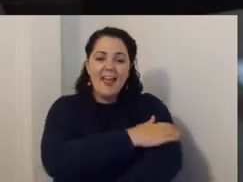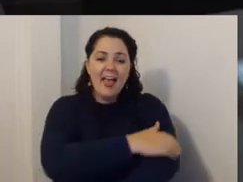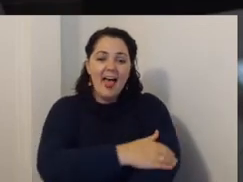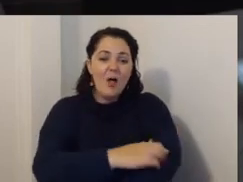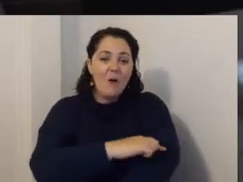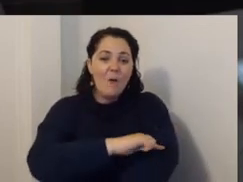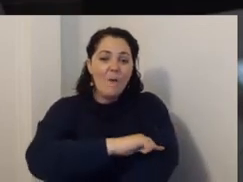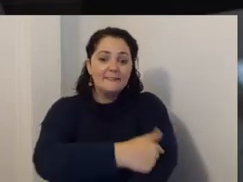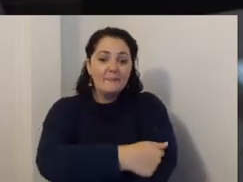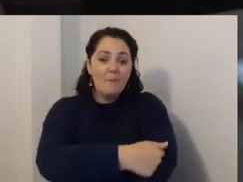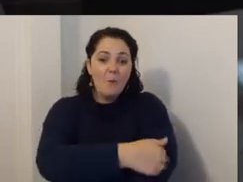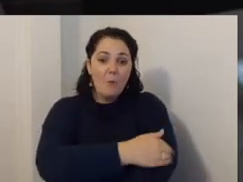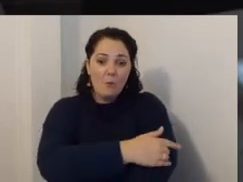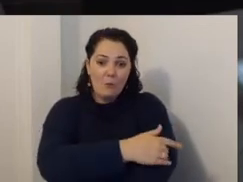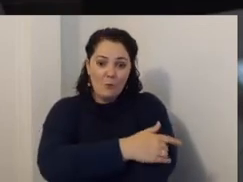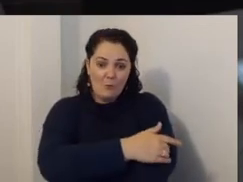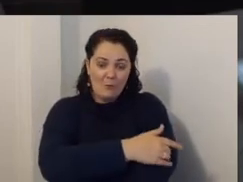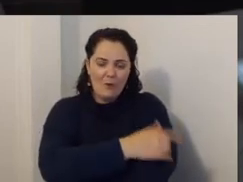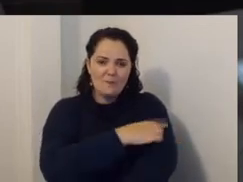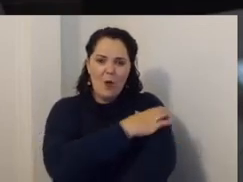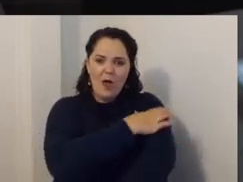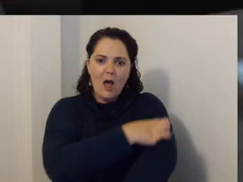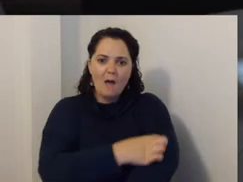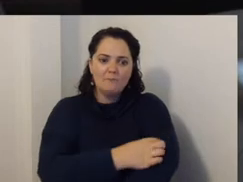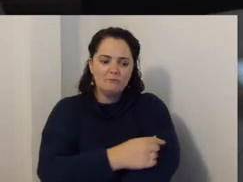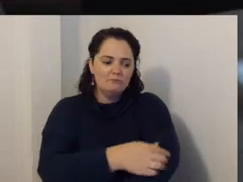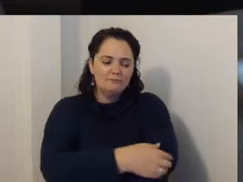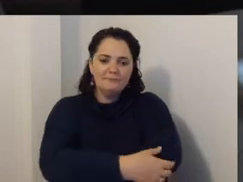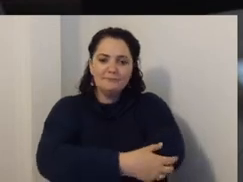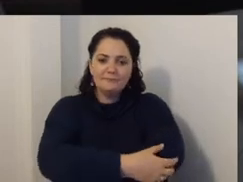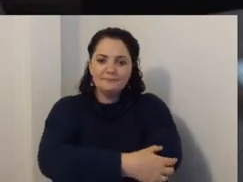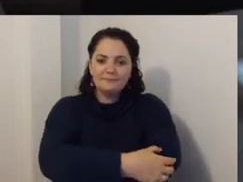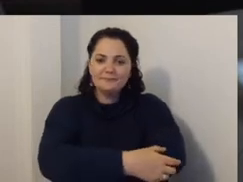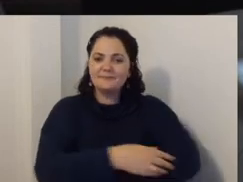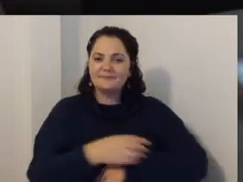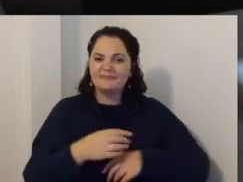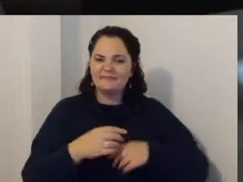muscle and the bone come together and create that clear shape, that clear dimple and that's something